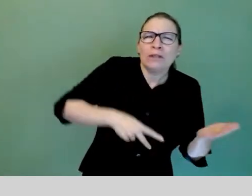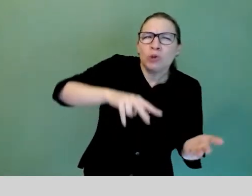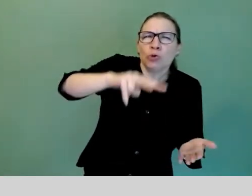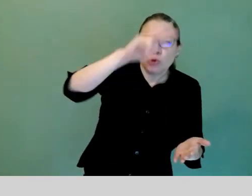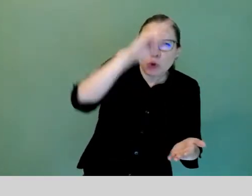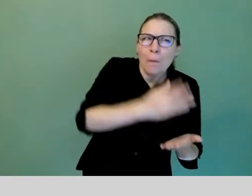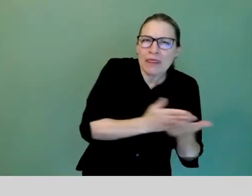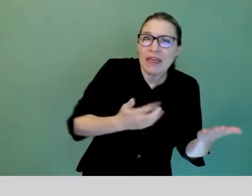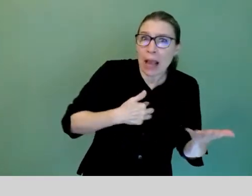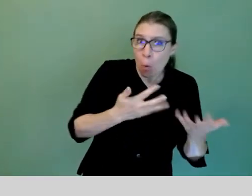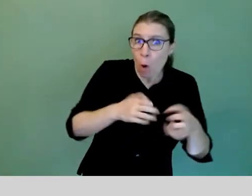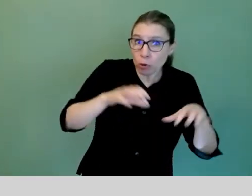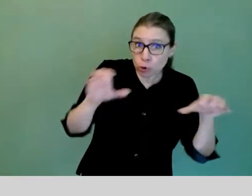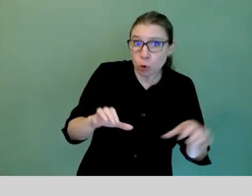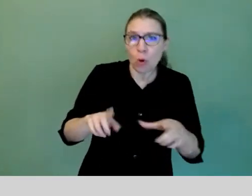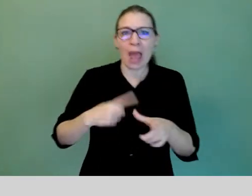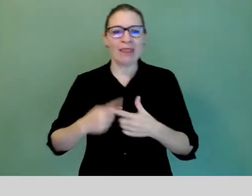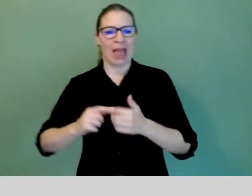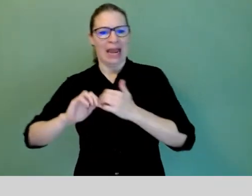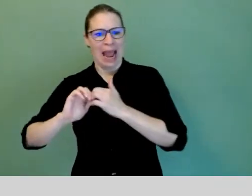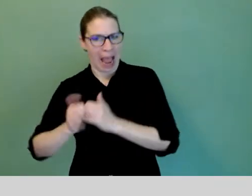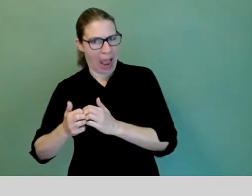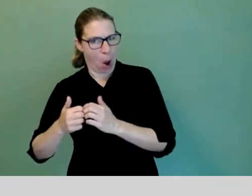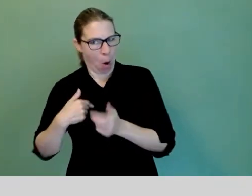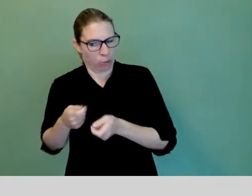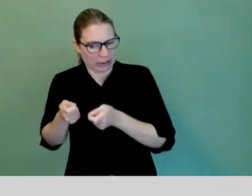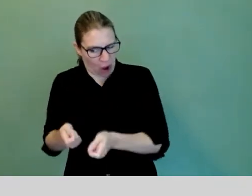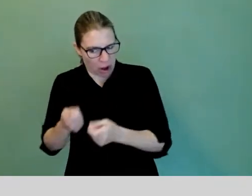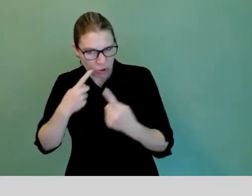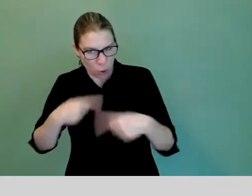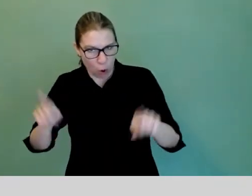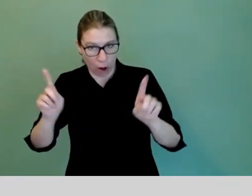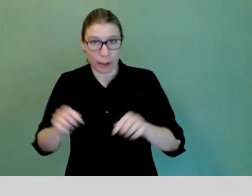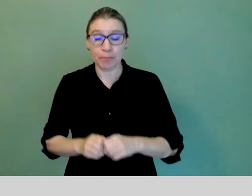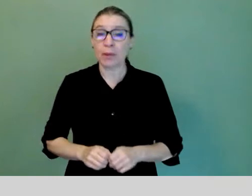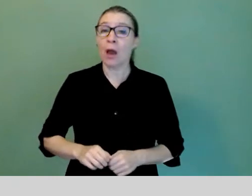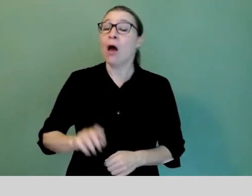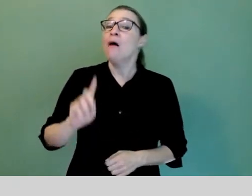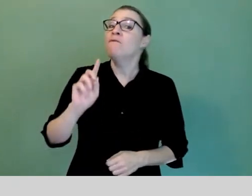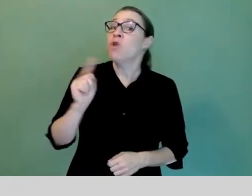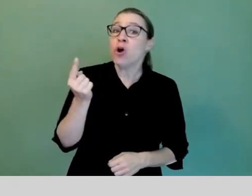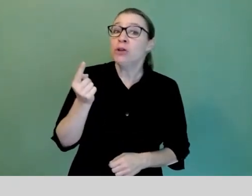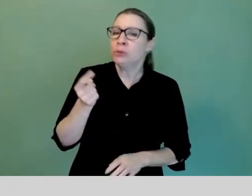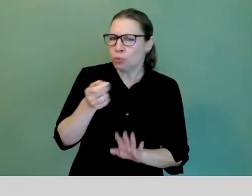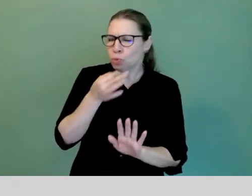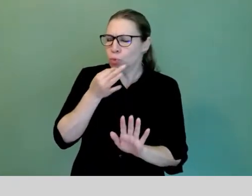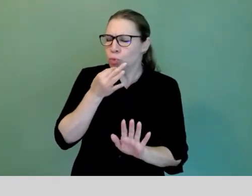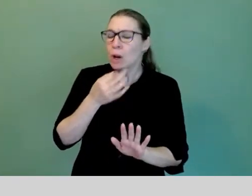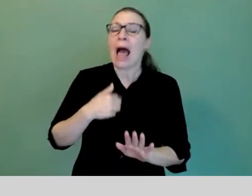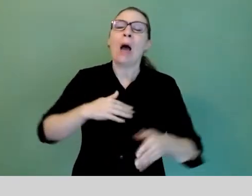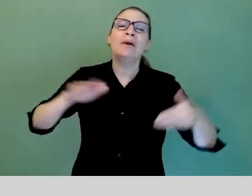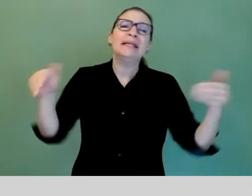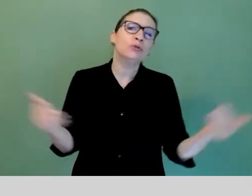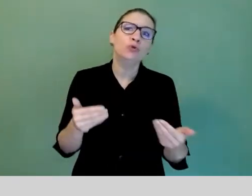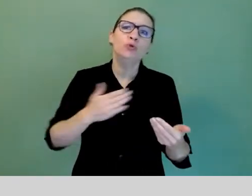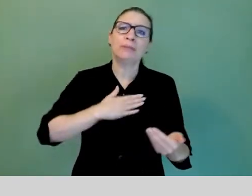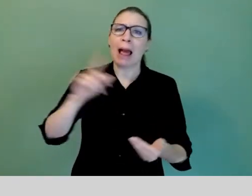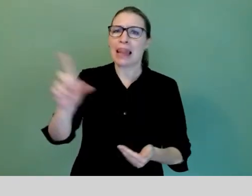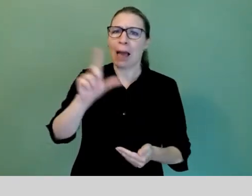to actually getting it to work. First, in a moment, I'll introduce you to a library I wrote called Ish.